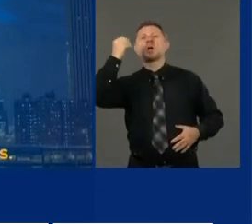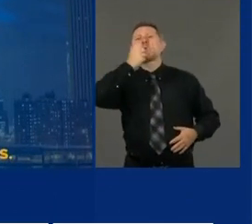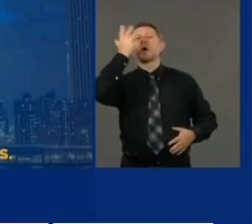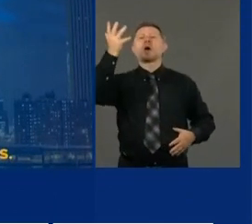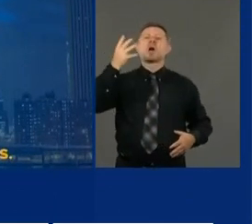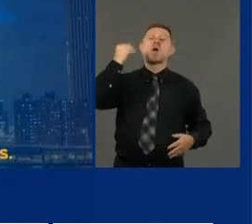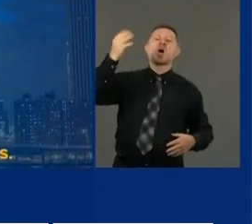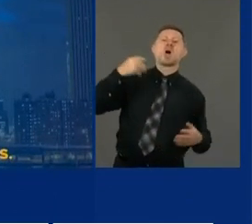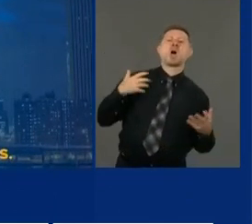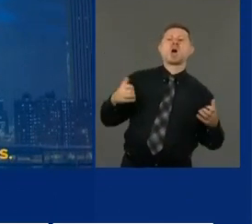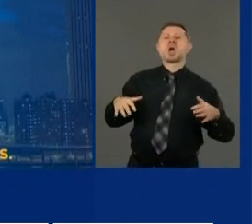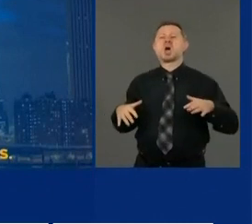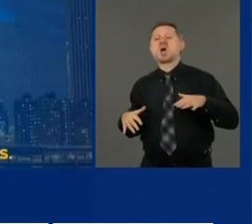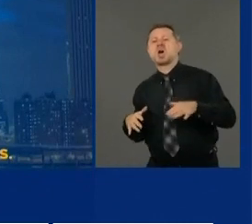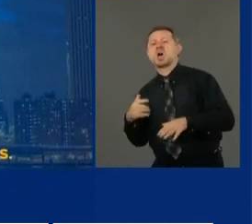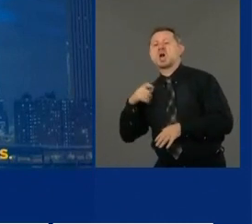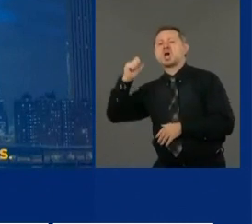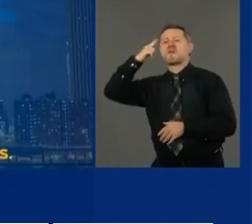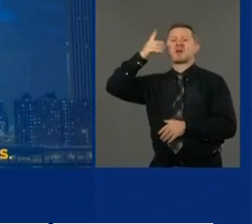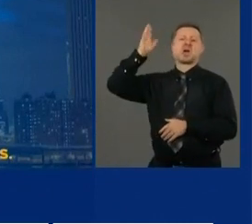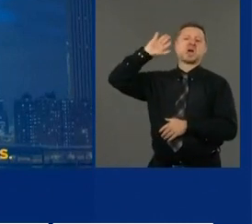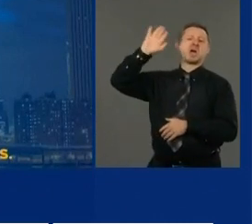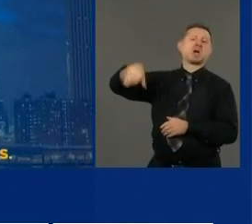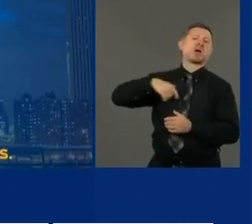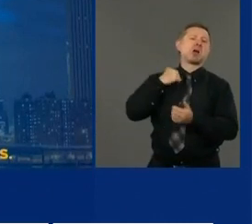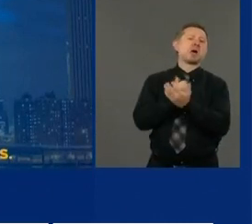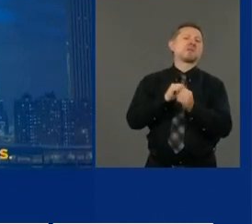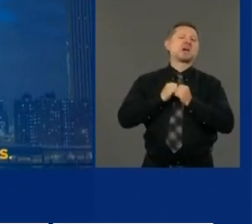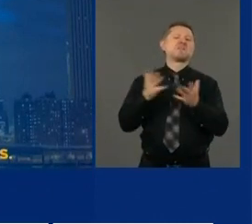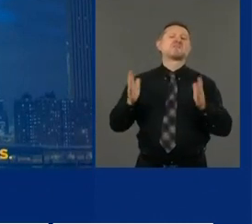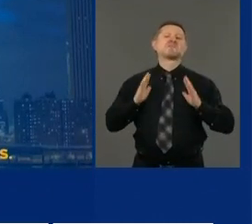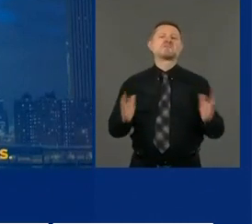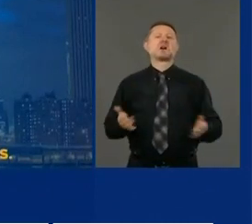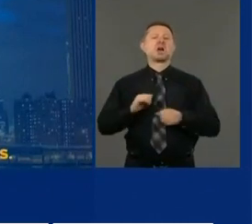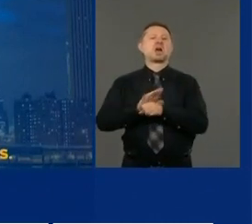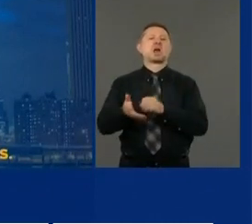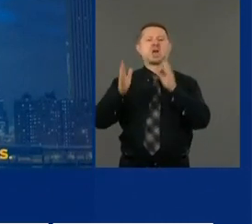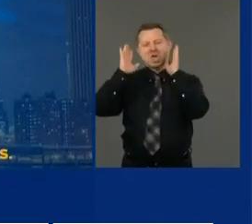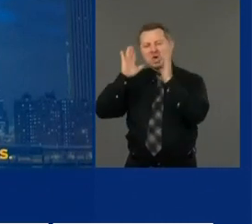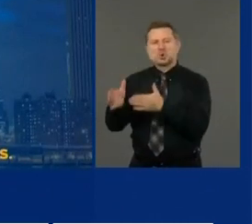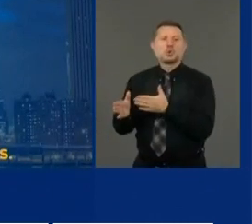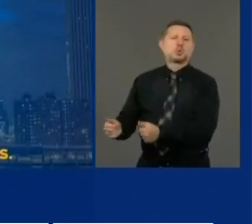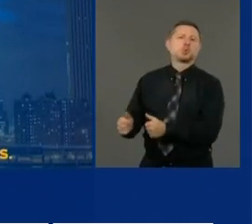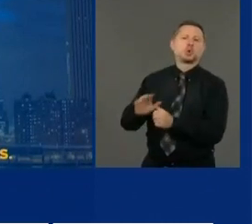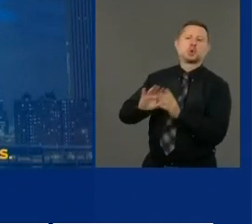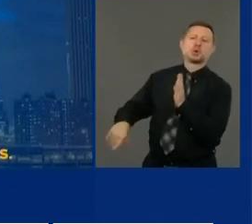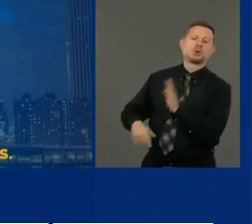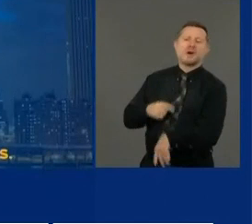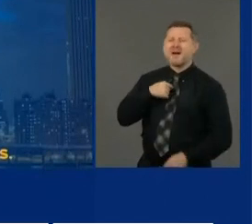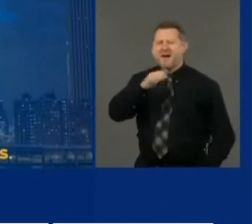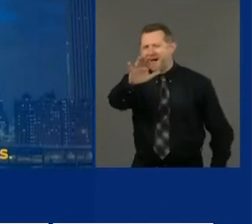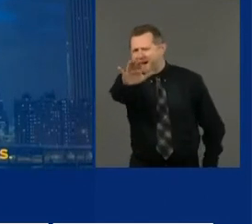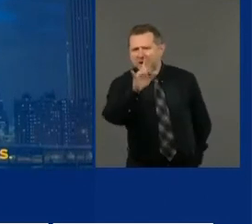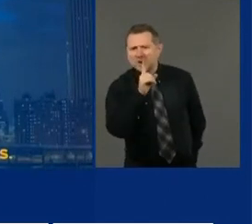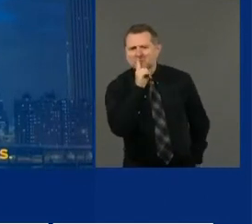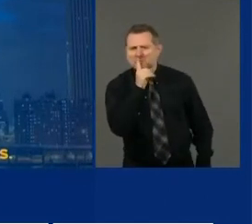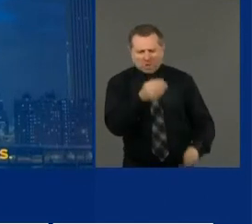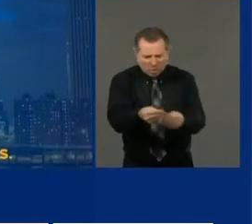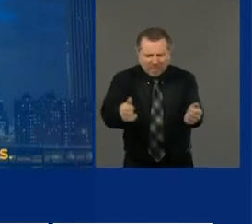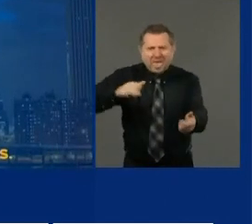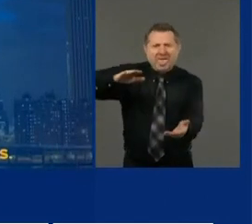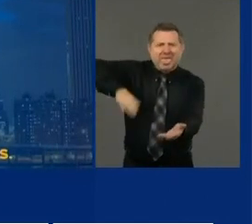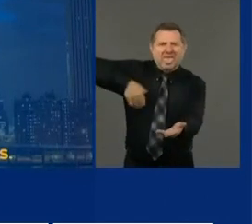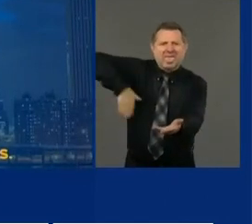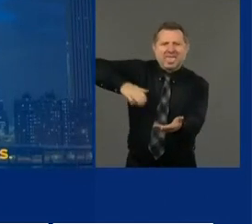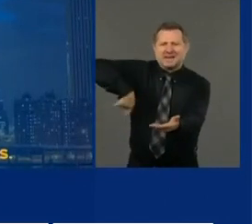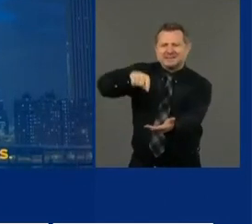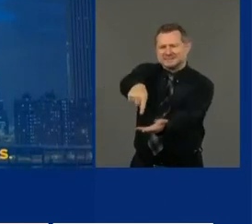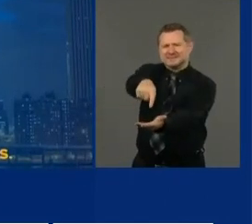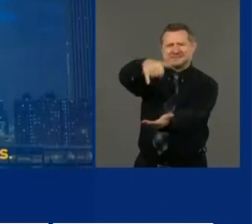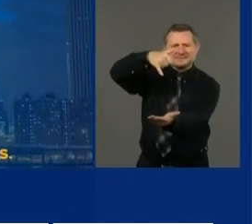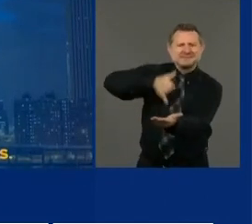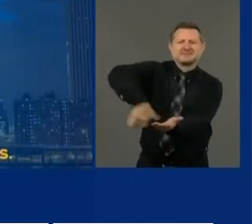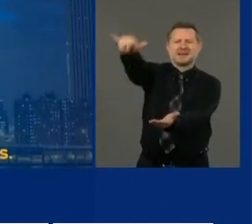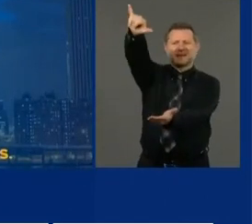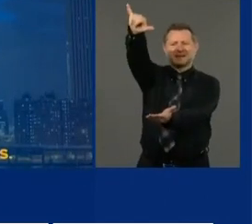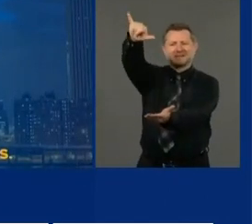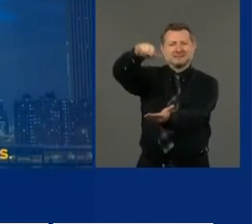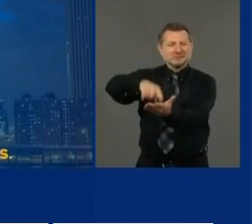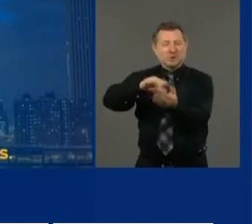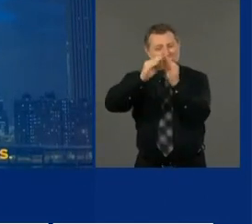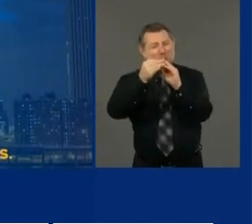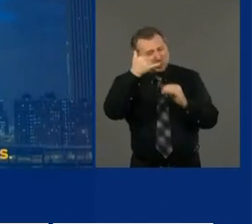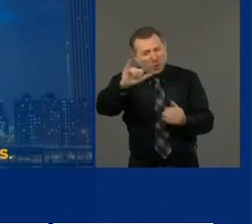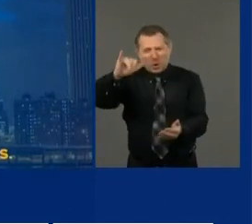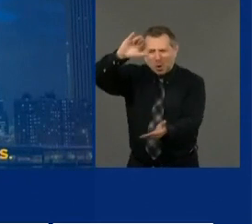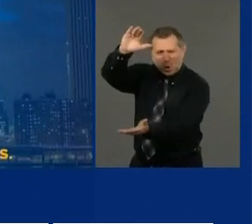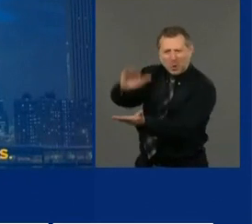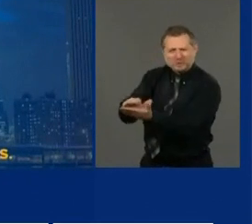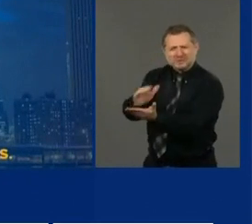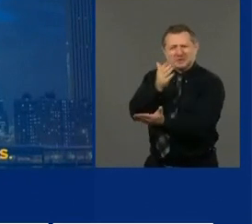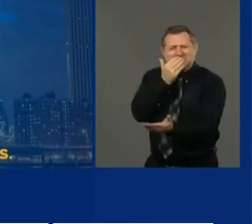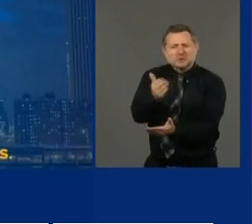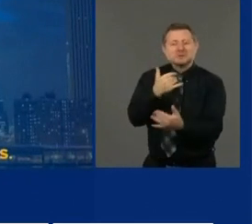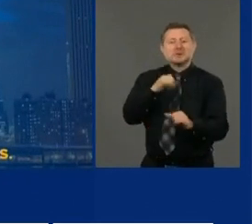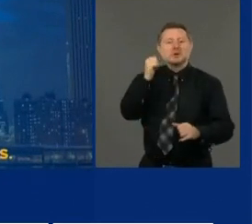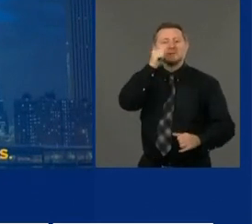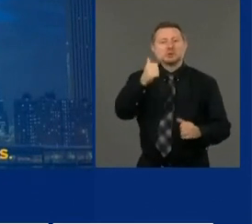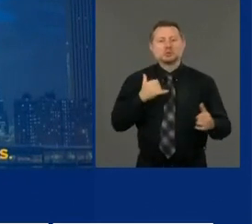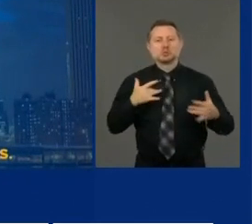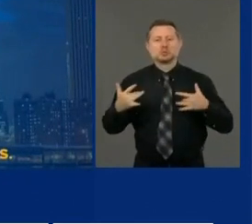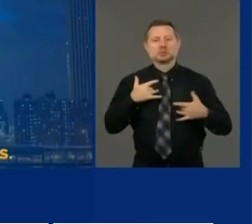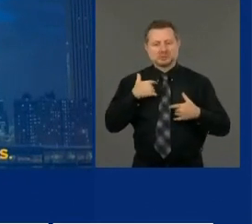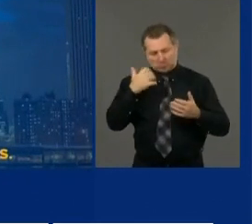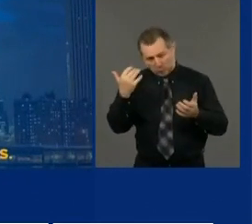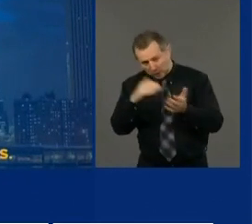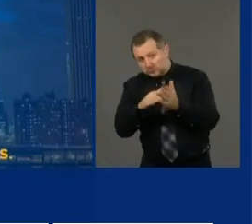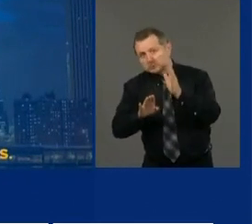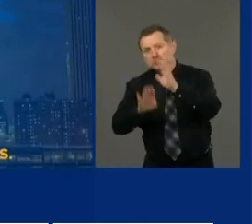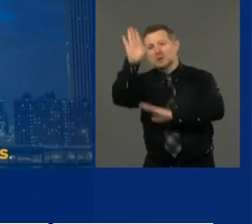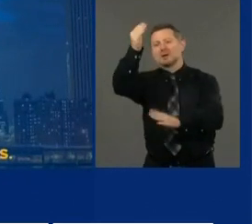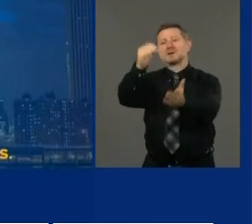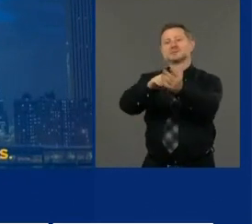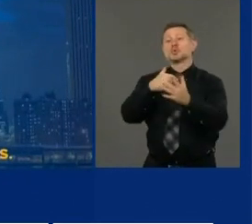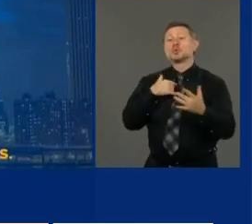WE GET ARROGANT, WE GET COCKY,